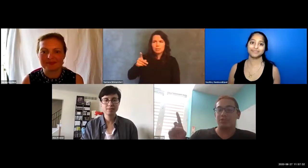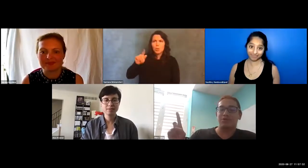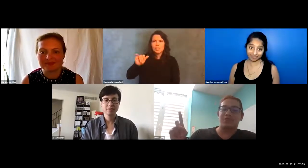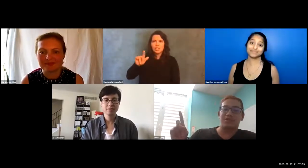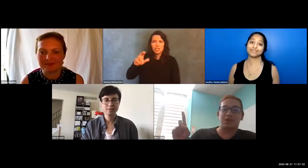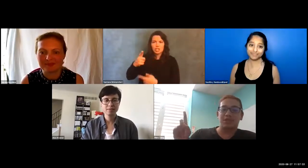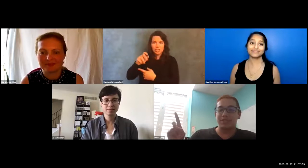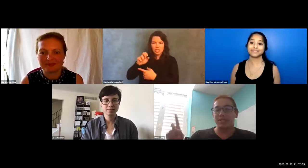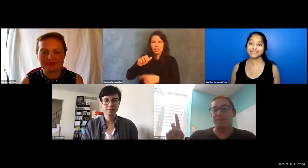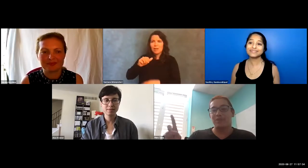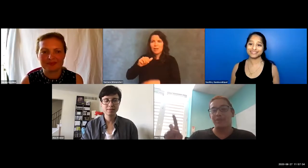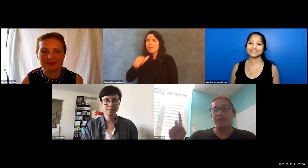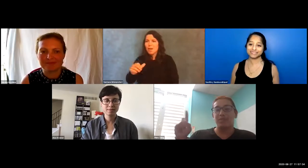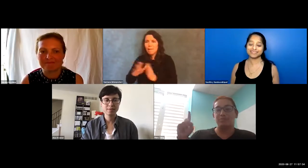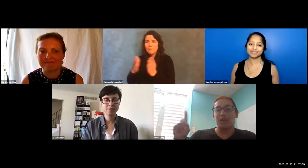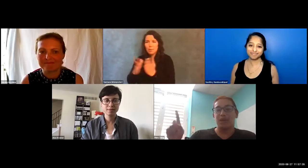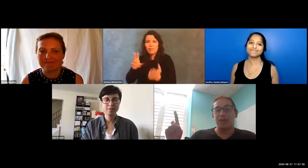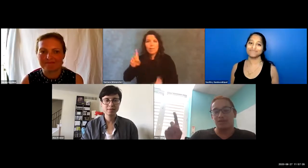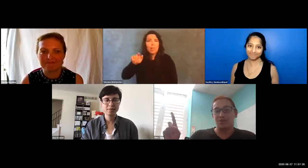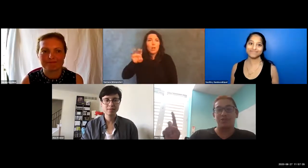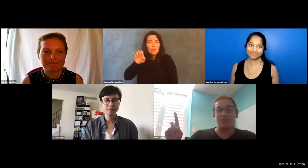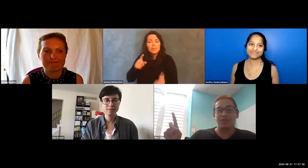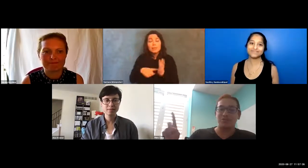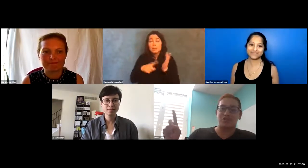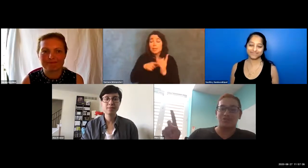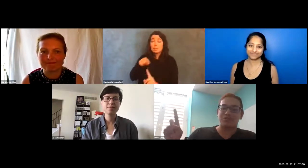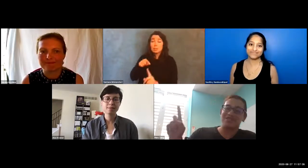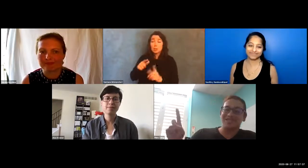experience and what I see is happening takes much longer than a special issue.